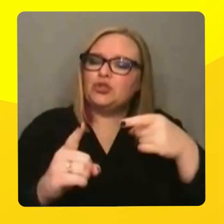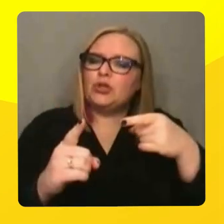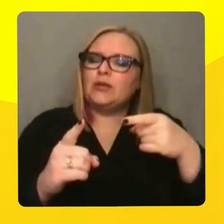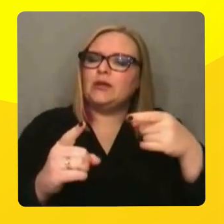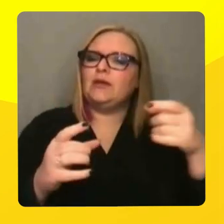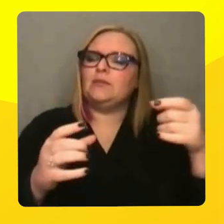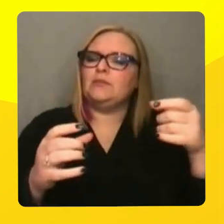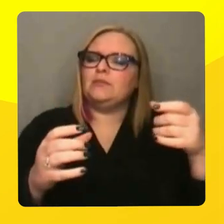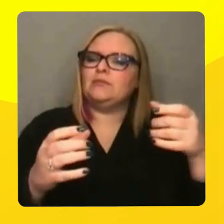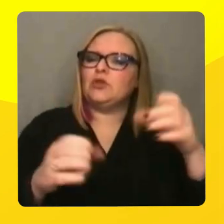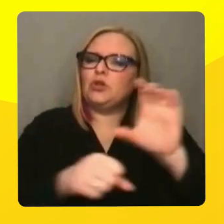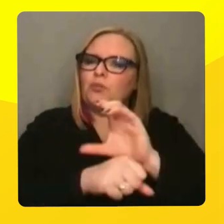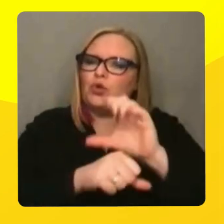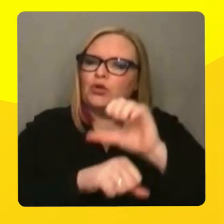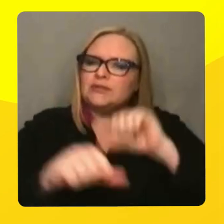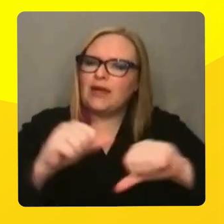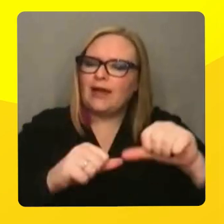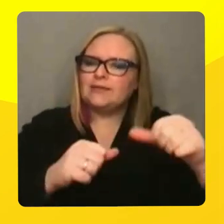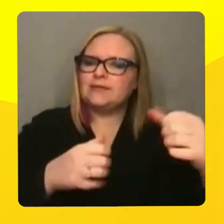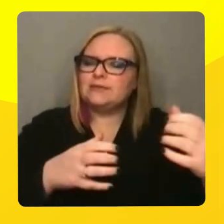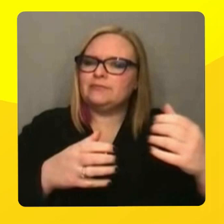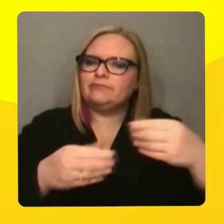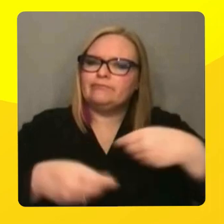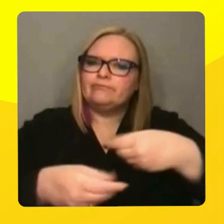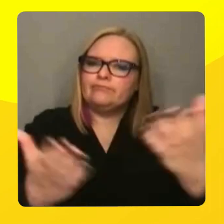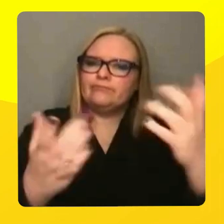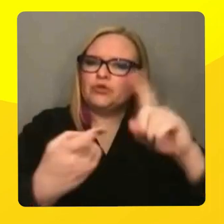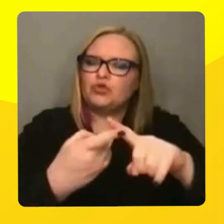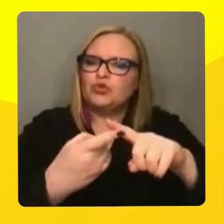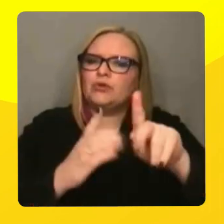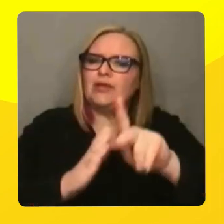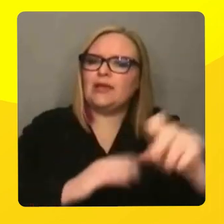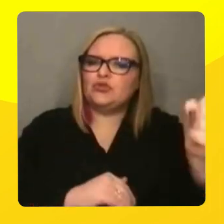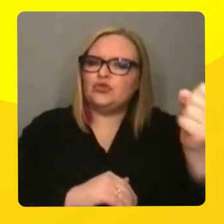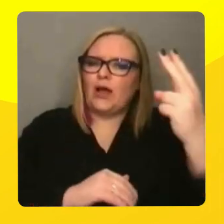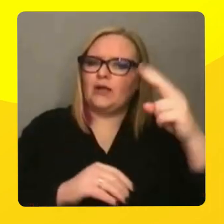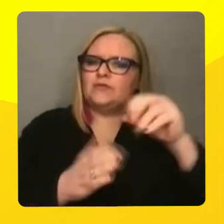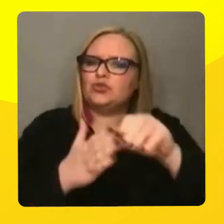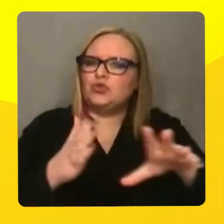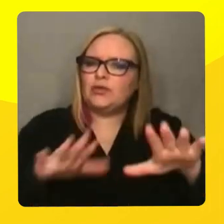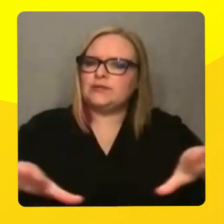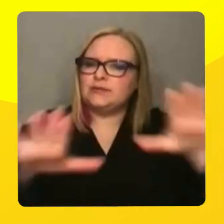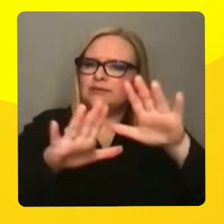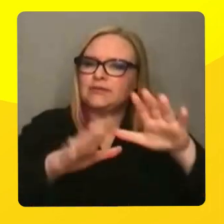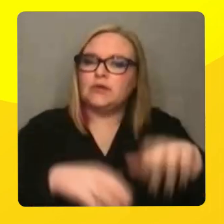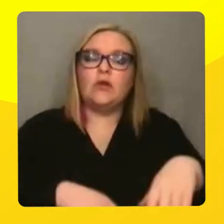education to K-12 students across the L.A. region. Awesome, welcome. And over to you, Lauren.